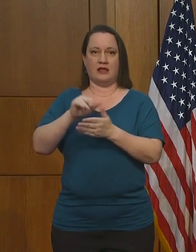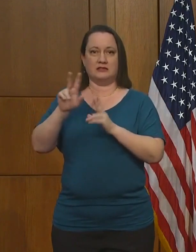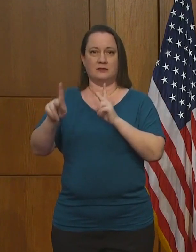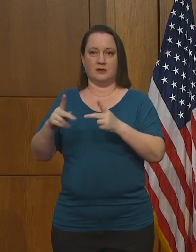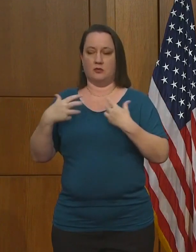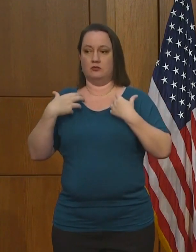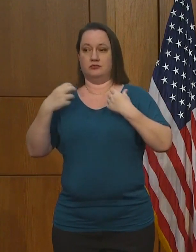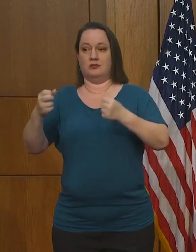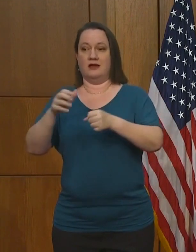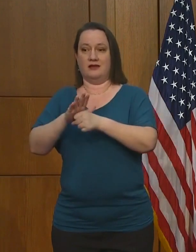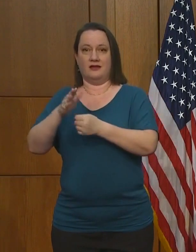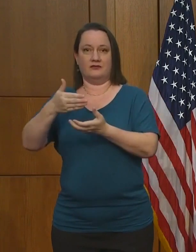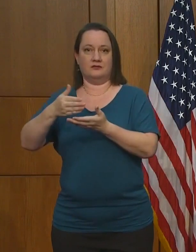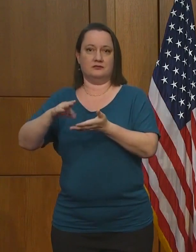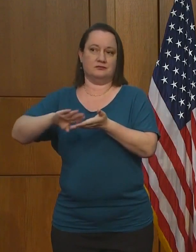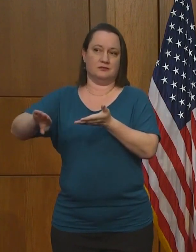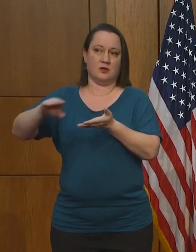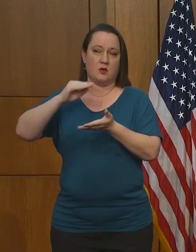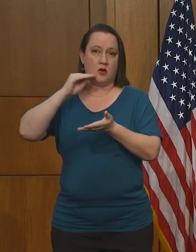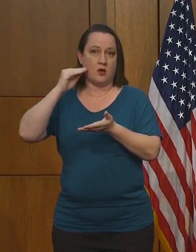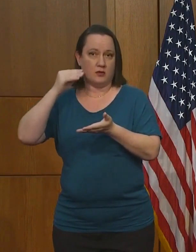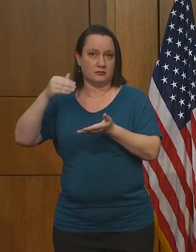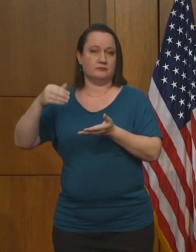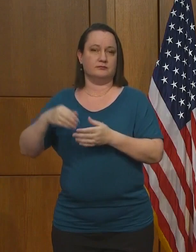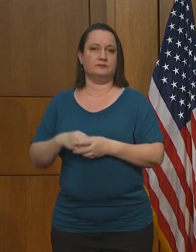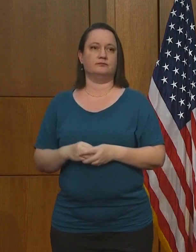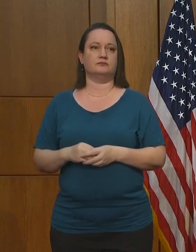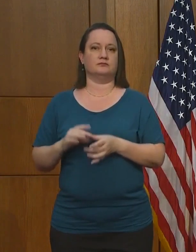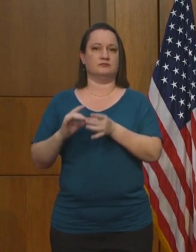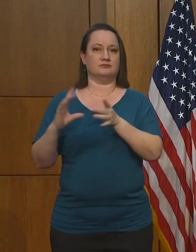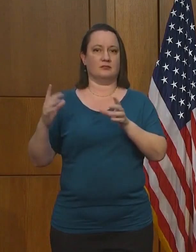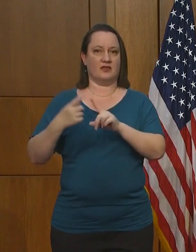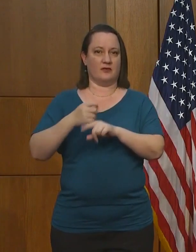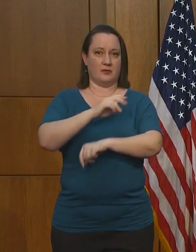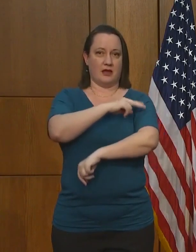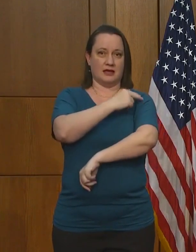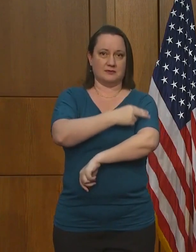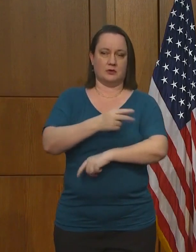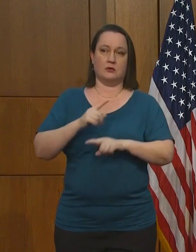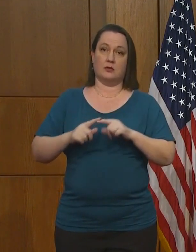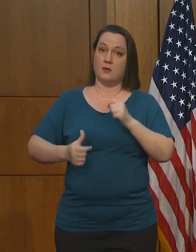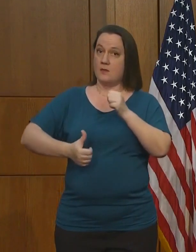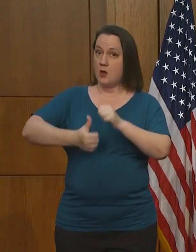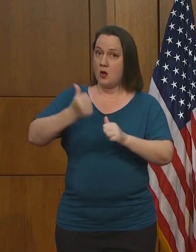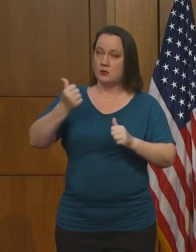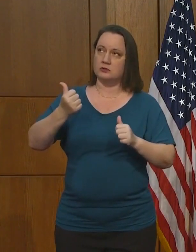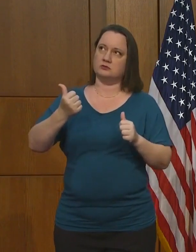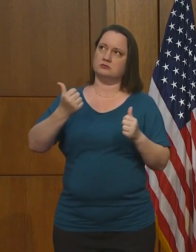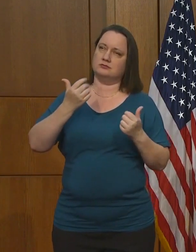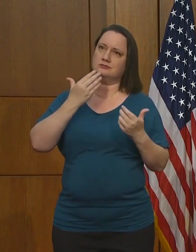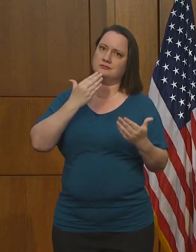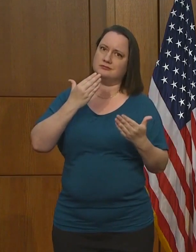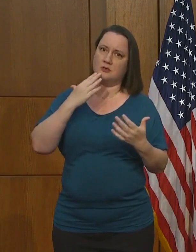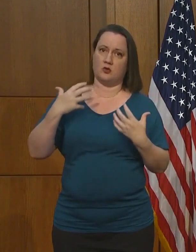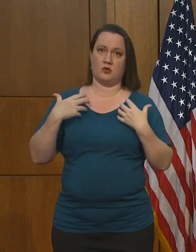THOUSAND PEOPLE DISCHARGE SO THAT IS PART OF THE RECOVERY BUT NOT THAT THE NUMBER THAT